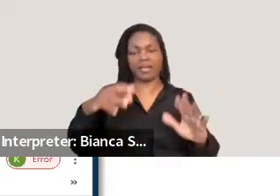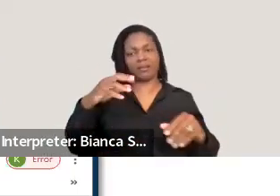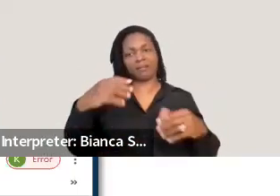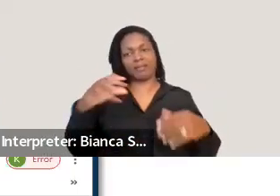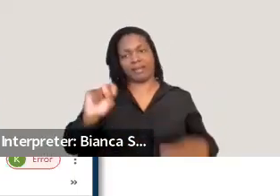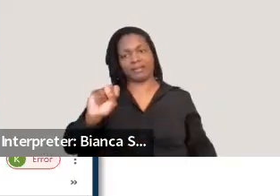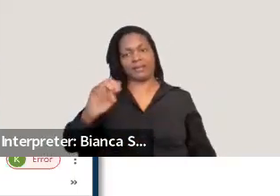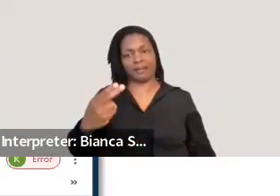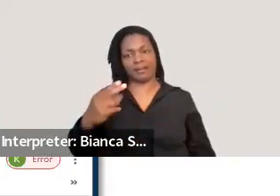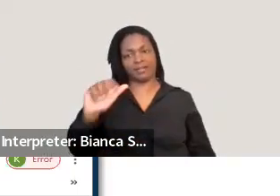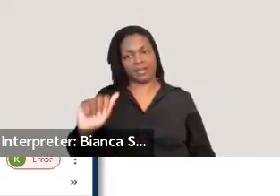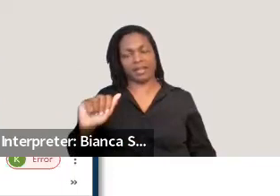That is updated annually. If you ever want to check that out, you can go to WWW.